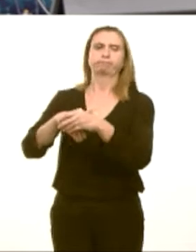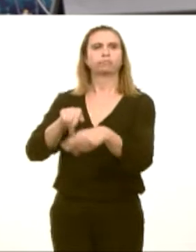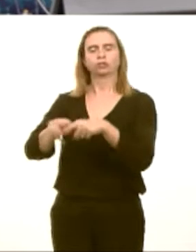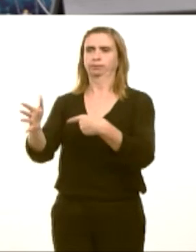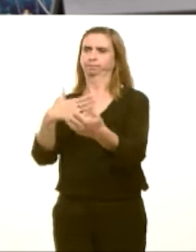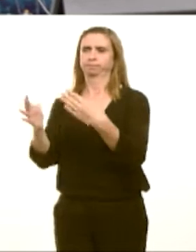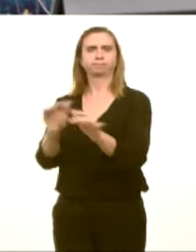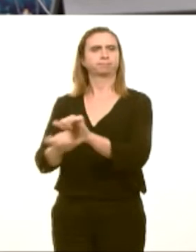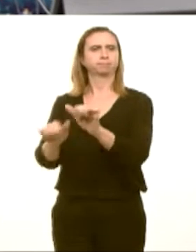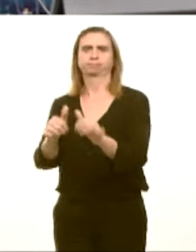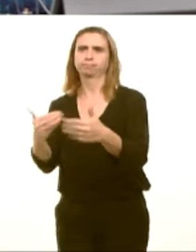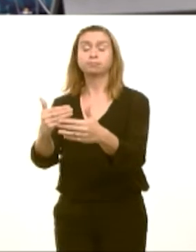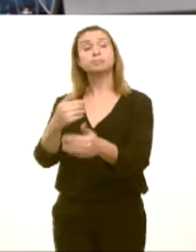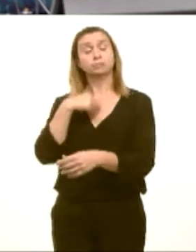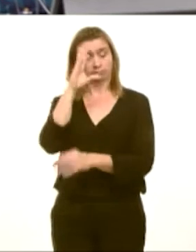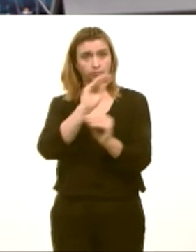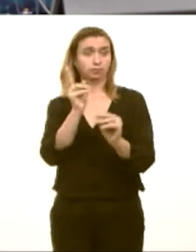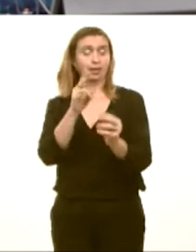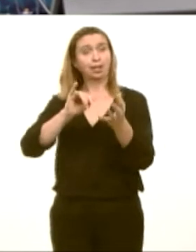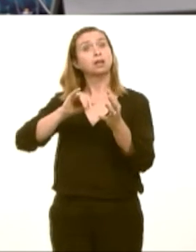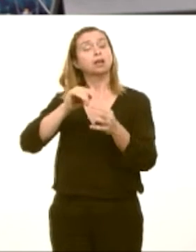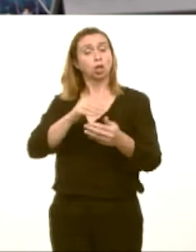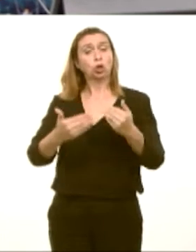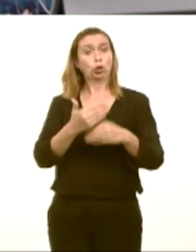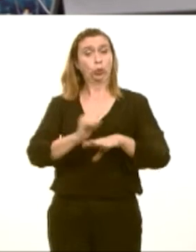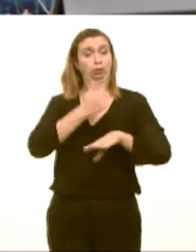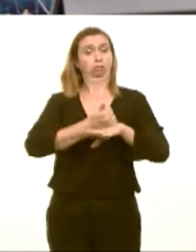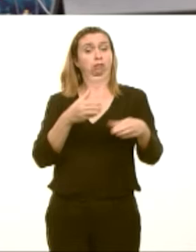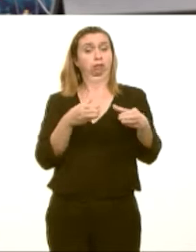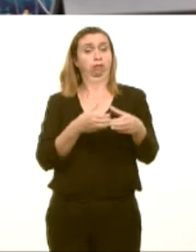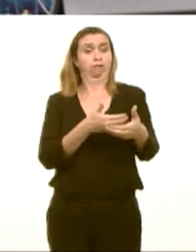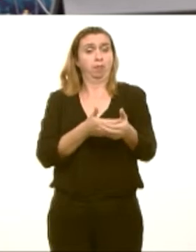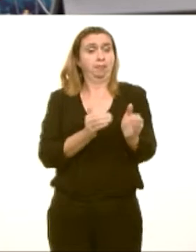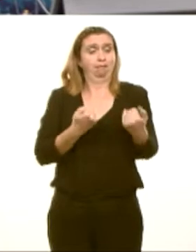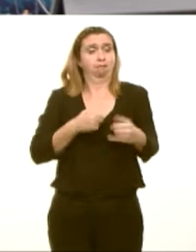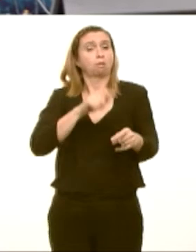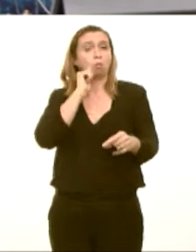Once again, I reiterate that the SuRNICC will go to the Glan Clwyd site; that work is ongoing.